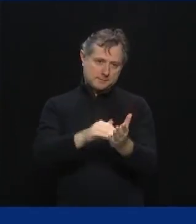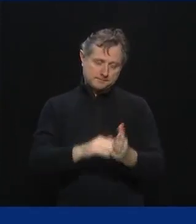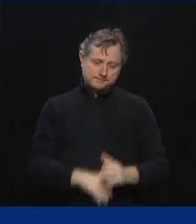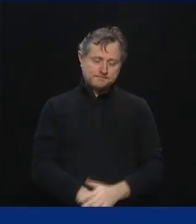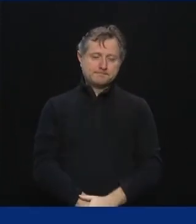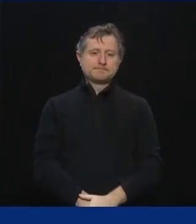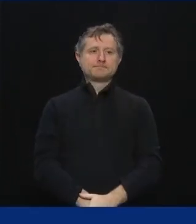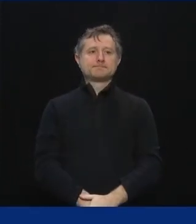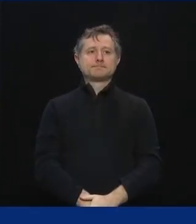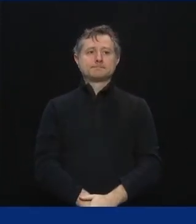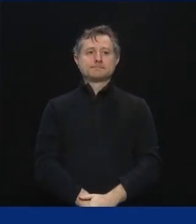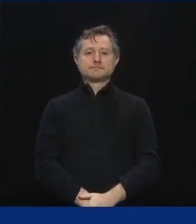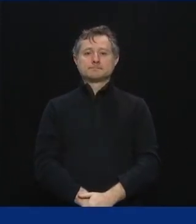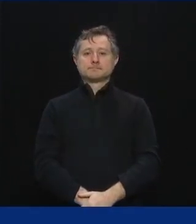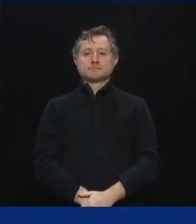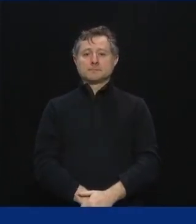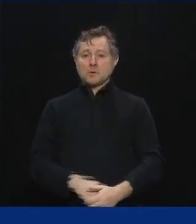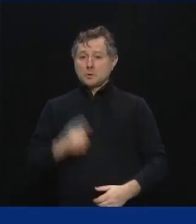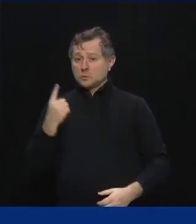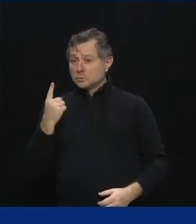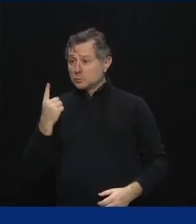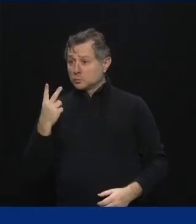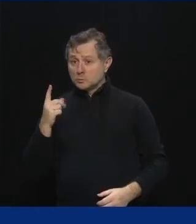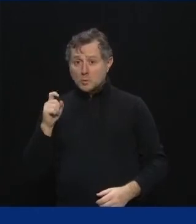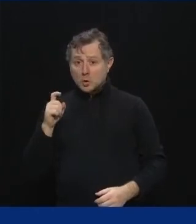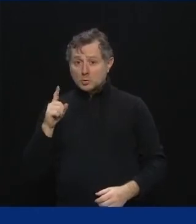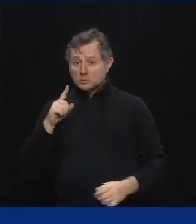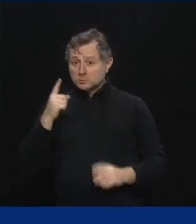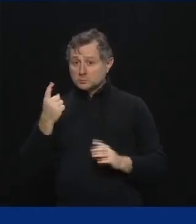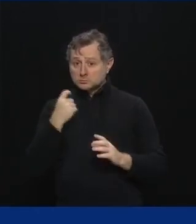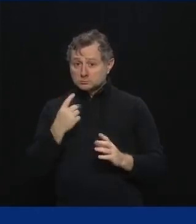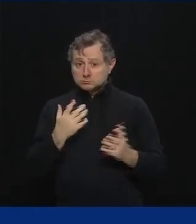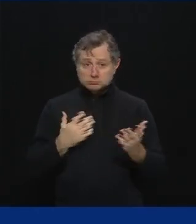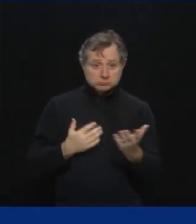PERSONALLY AND THAT SOMETHING